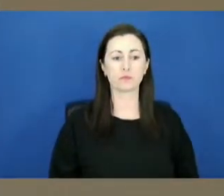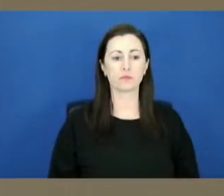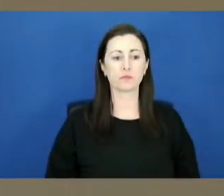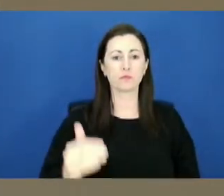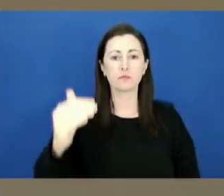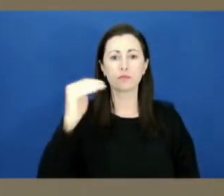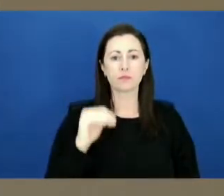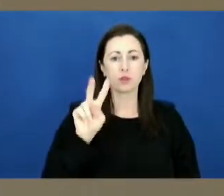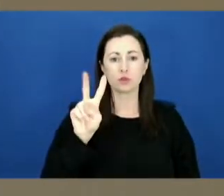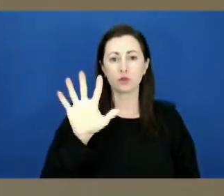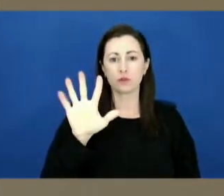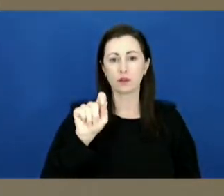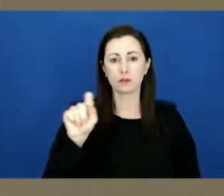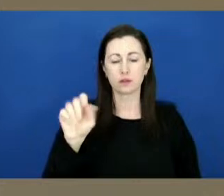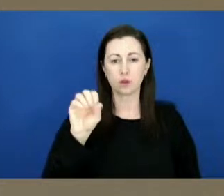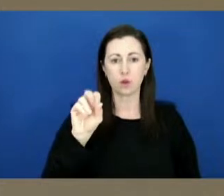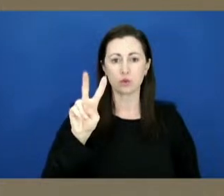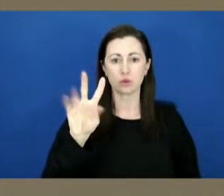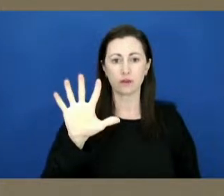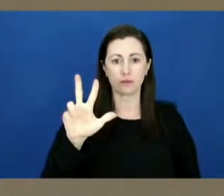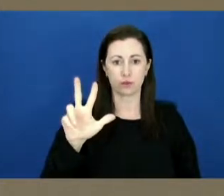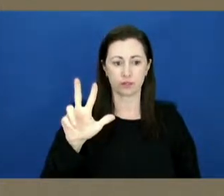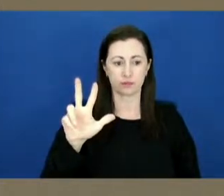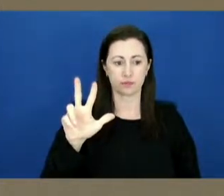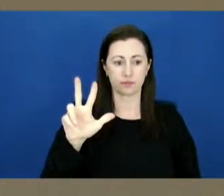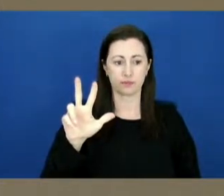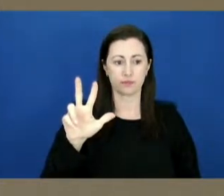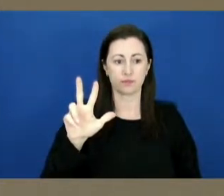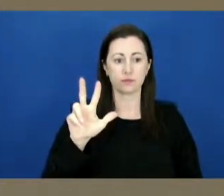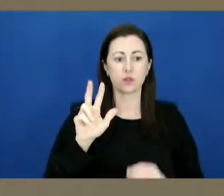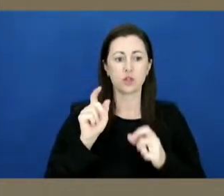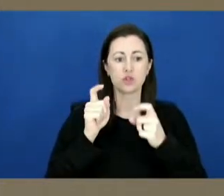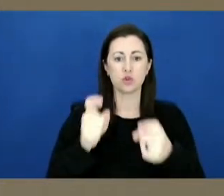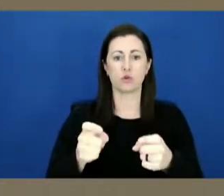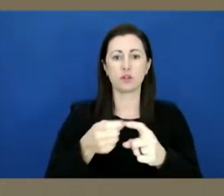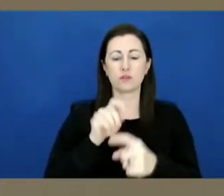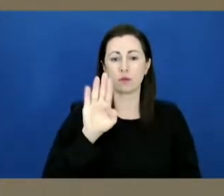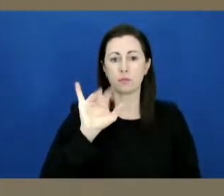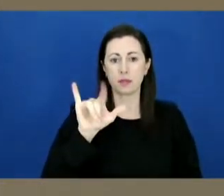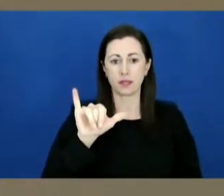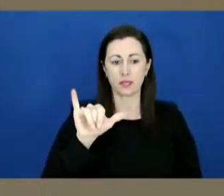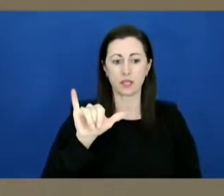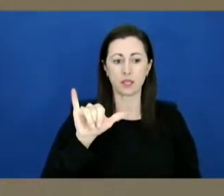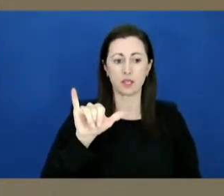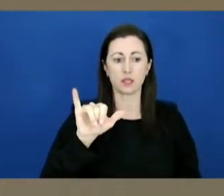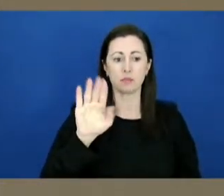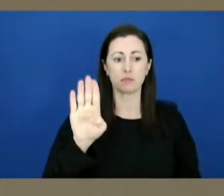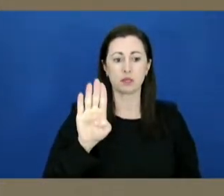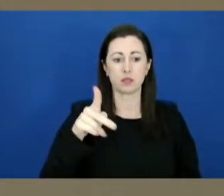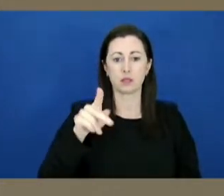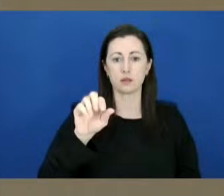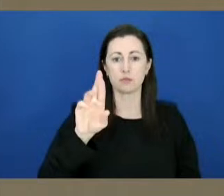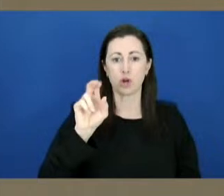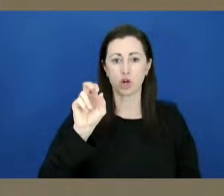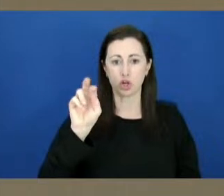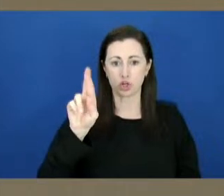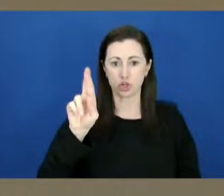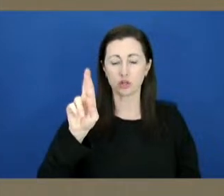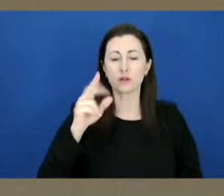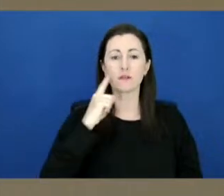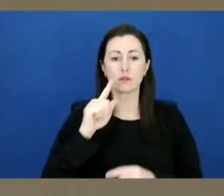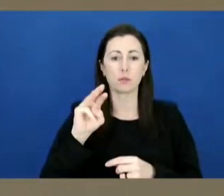HEARING NONE, AYES HAVE IT.